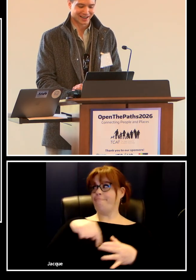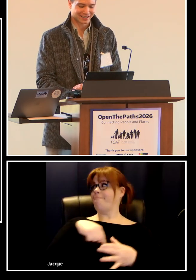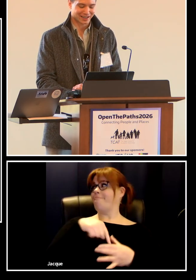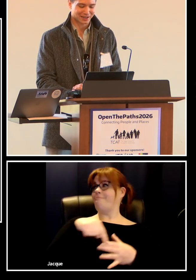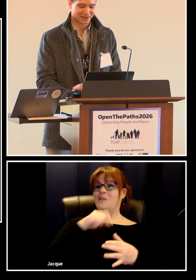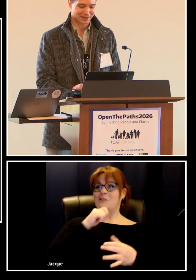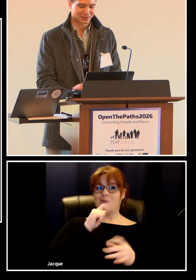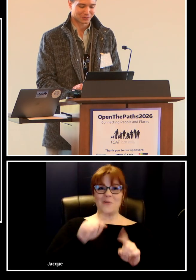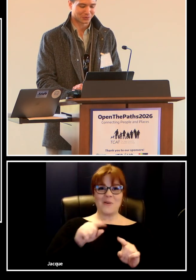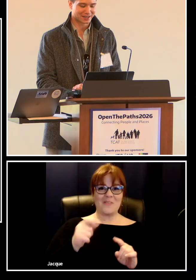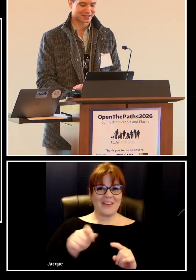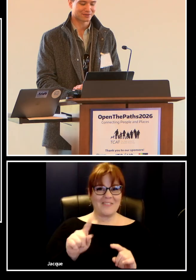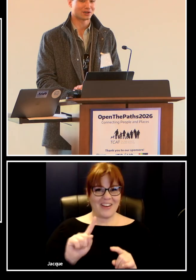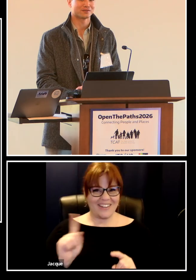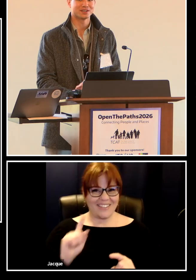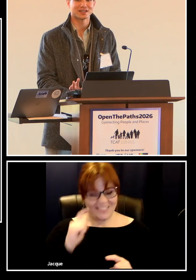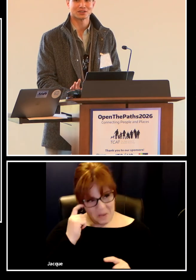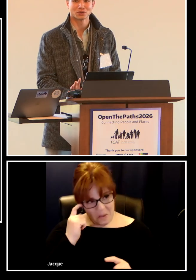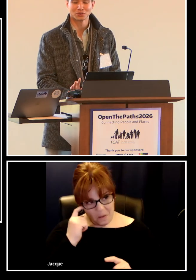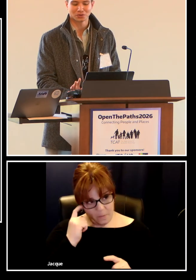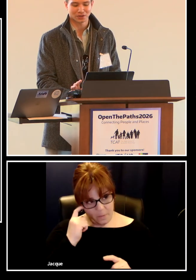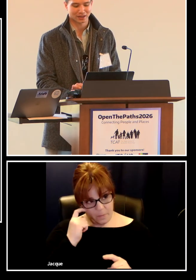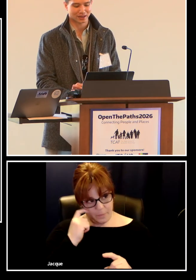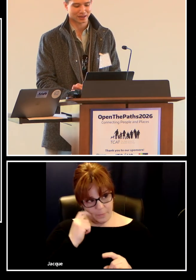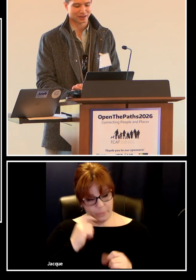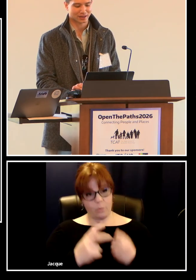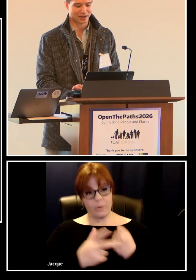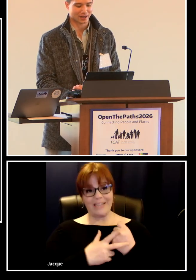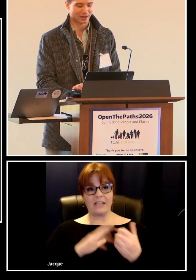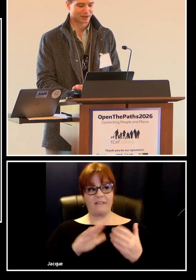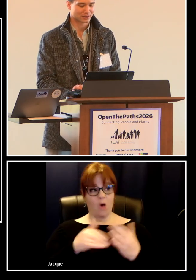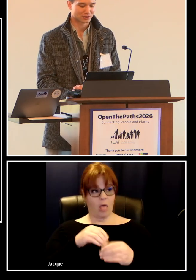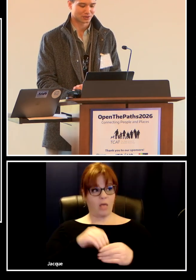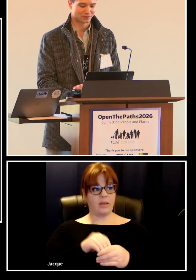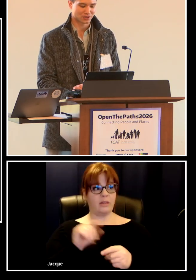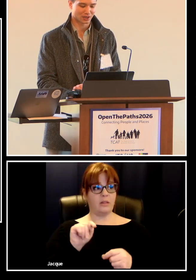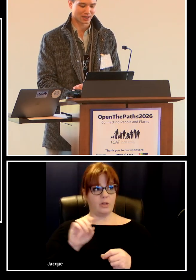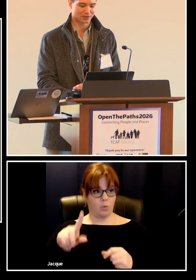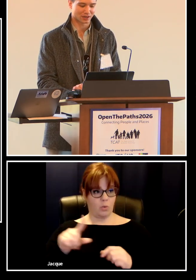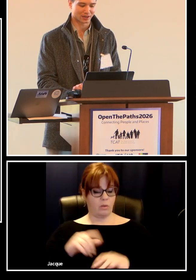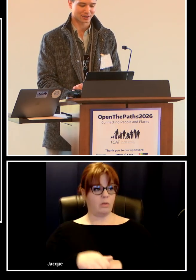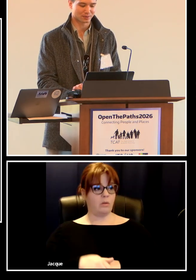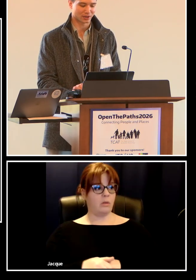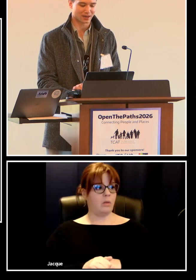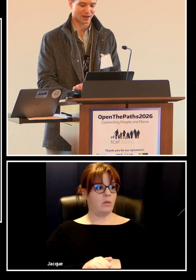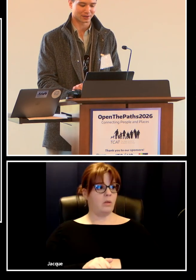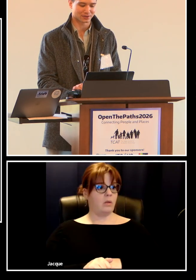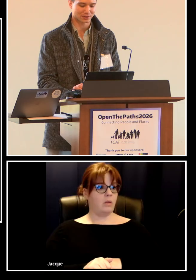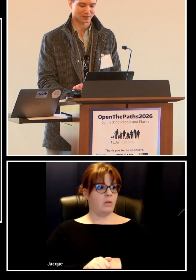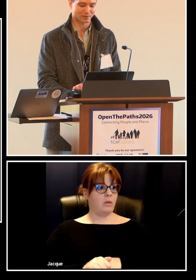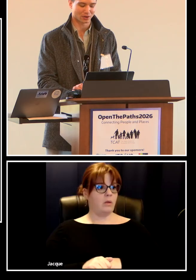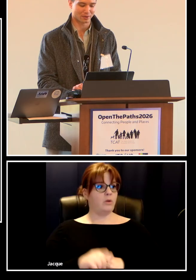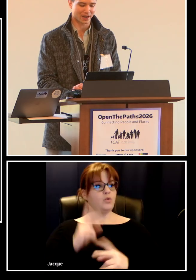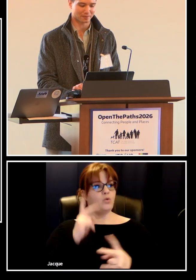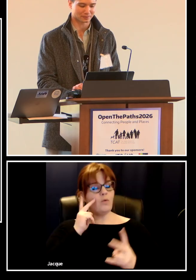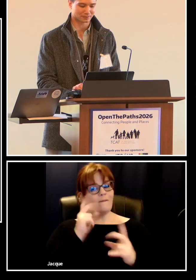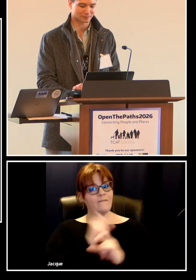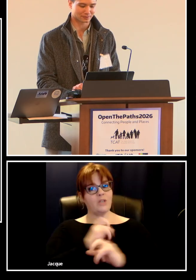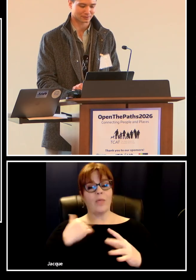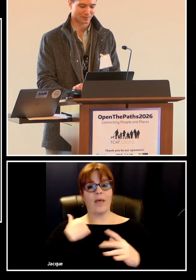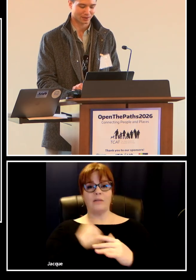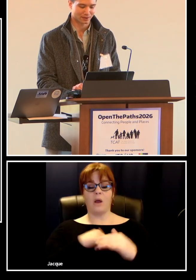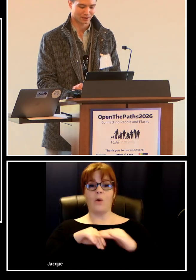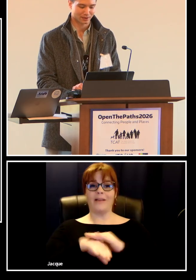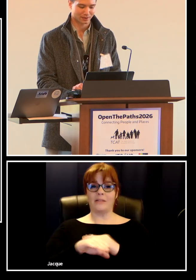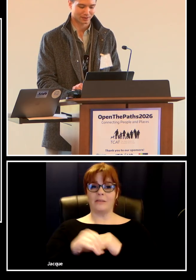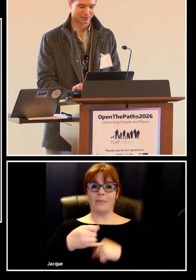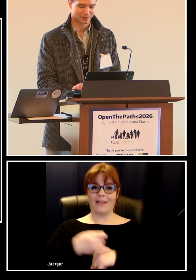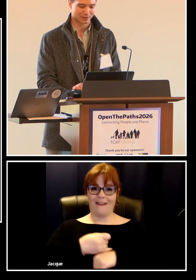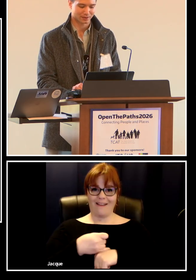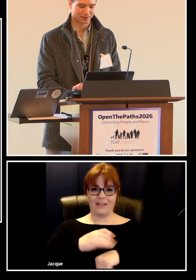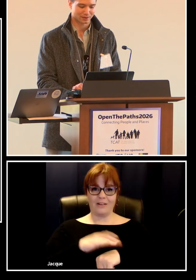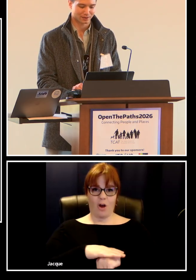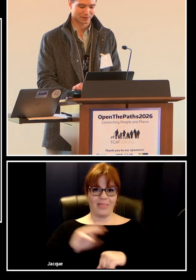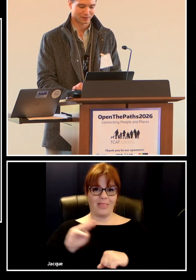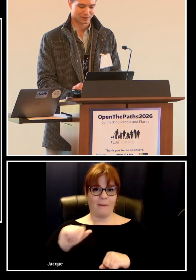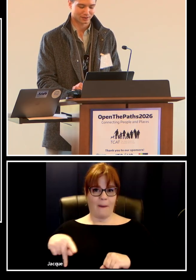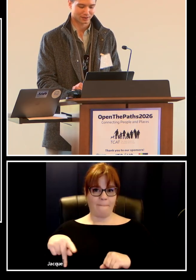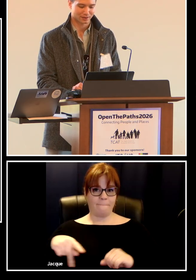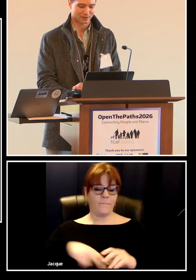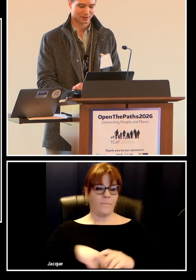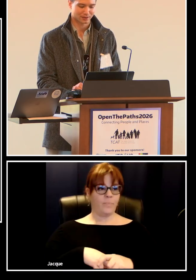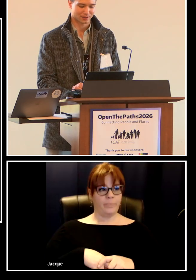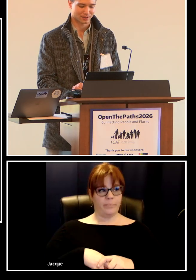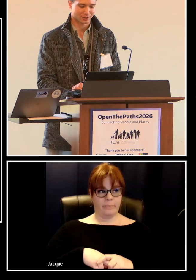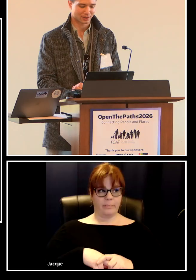And we can save all of these in the tool to visualize our accessibility islands on the map.